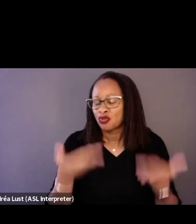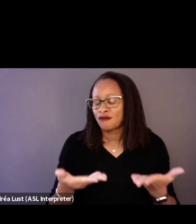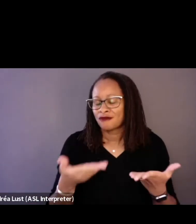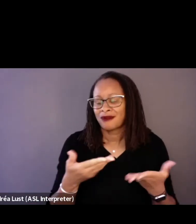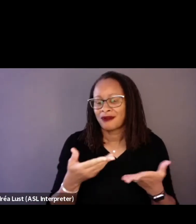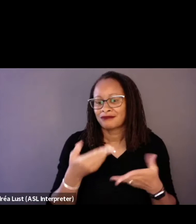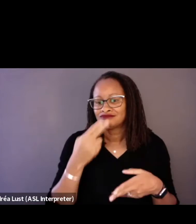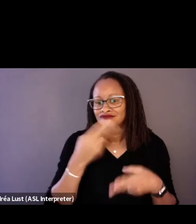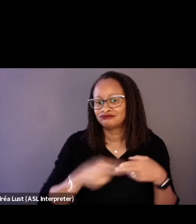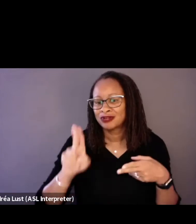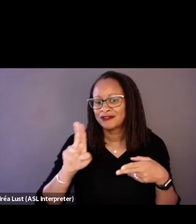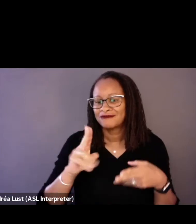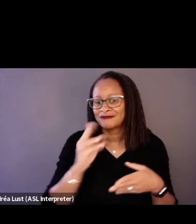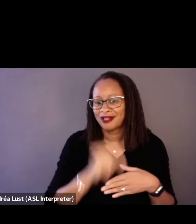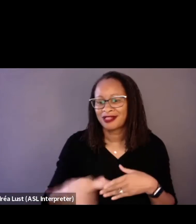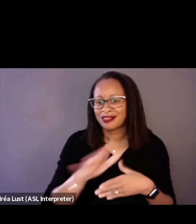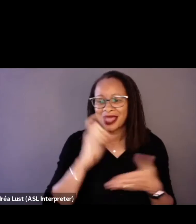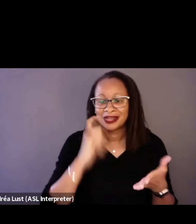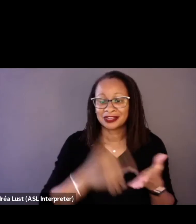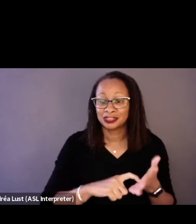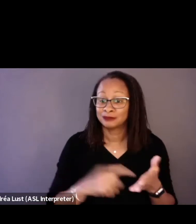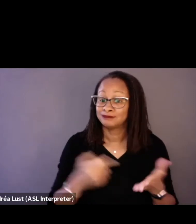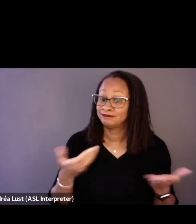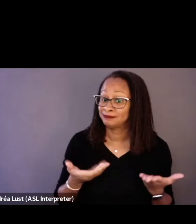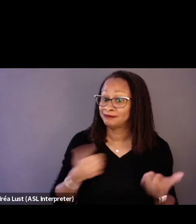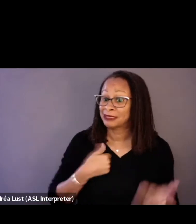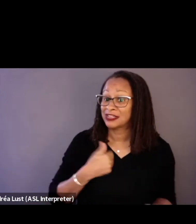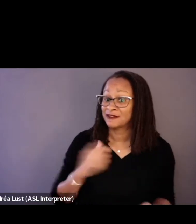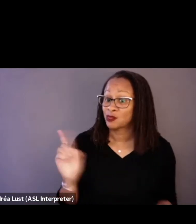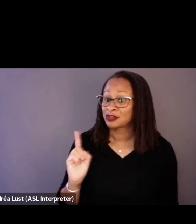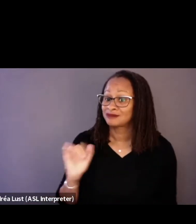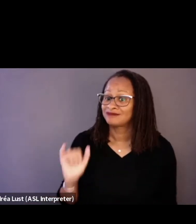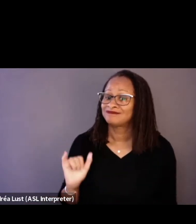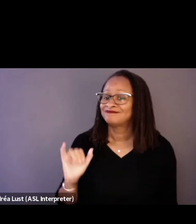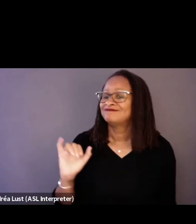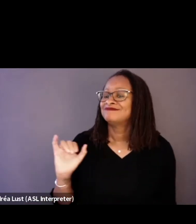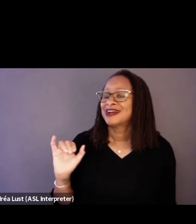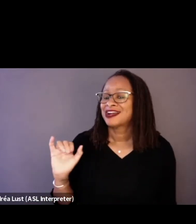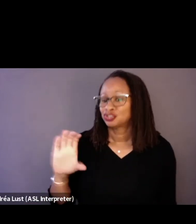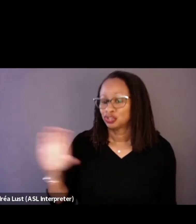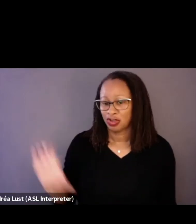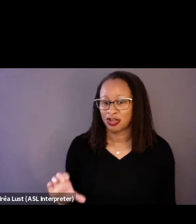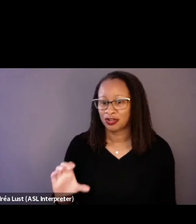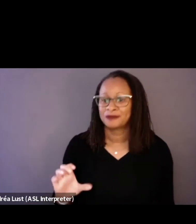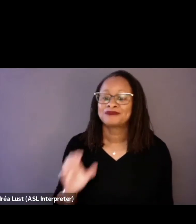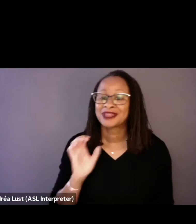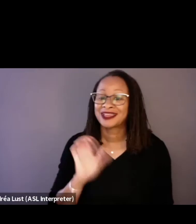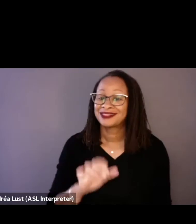I'm coming to you today from Chicago, which is on the unceded land of the Pottawatomie people,